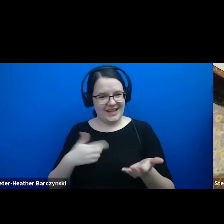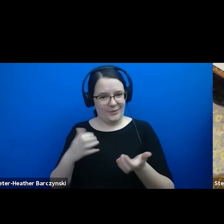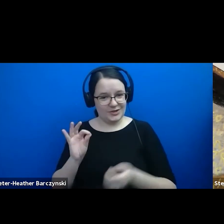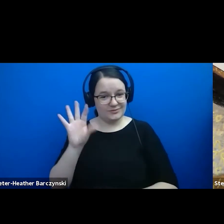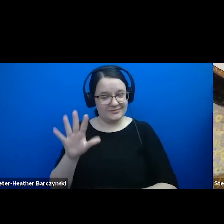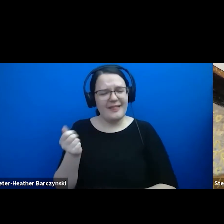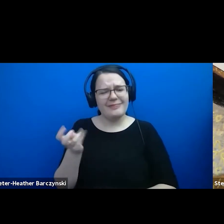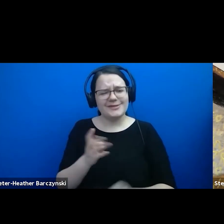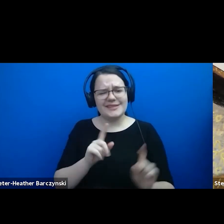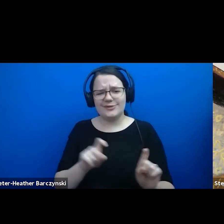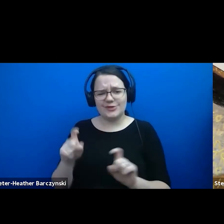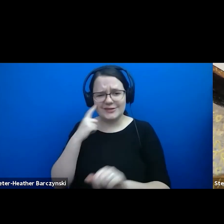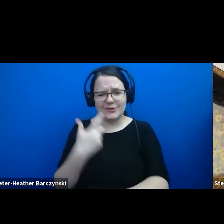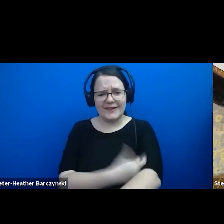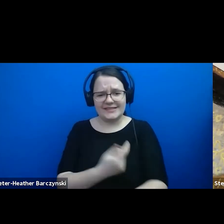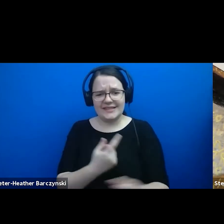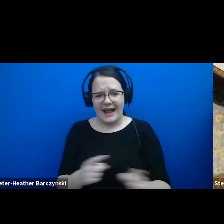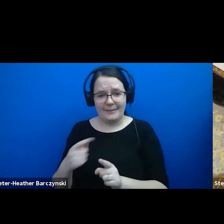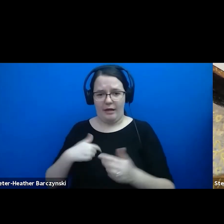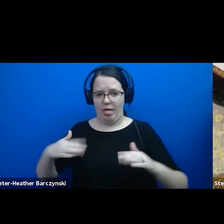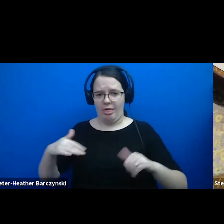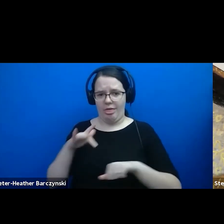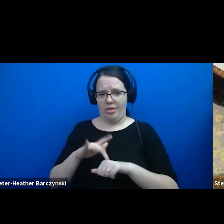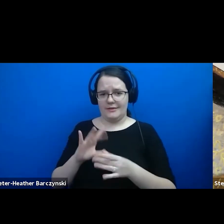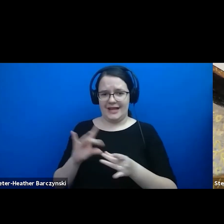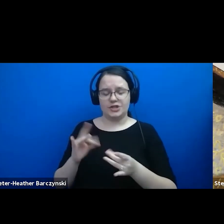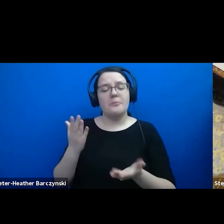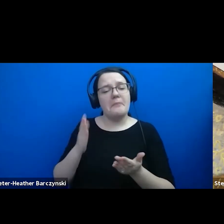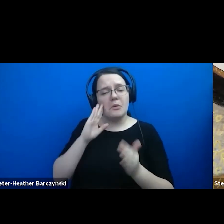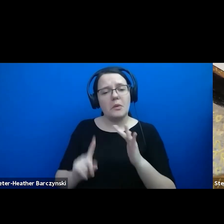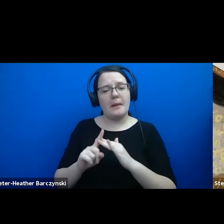ongoing of vaccines i haven't spoken about and they may come up during the course of conversation